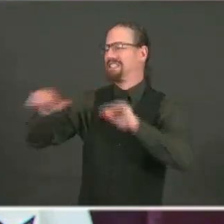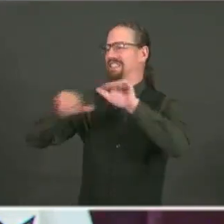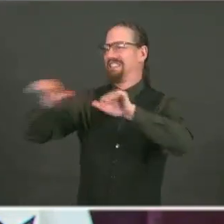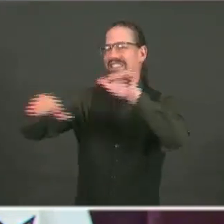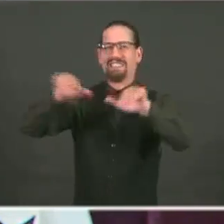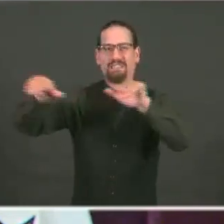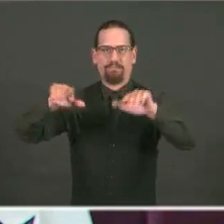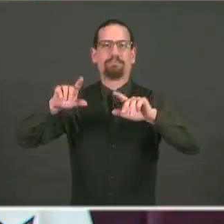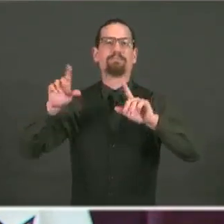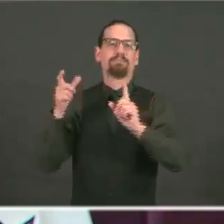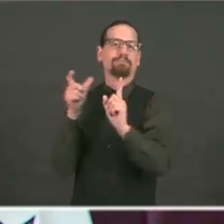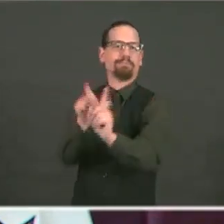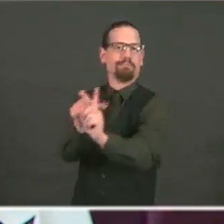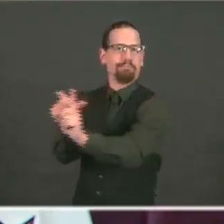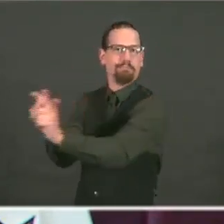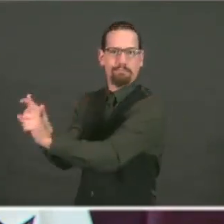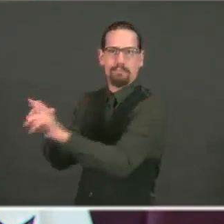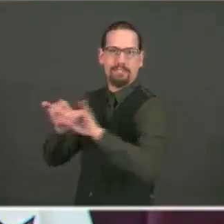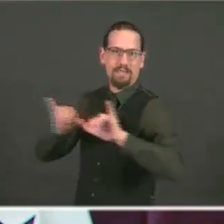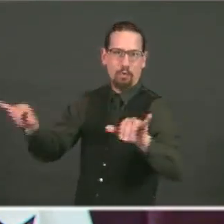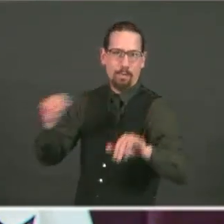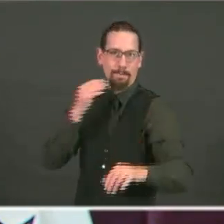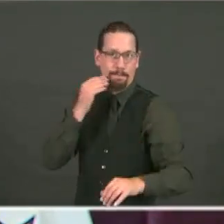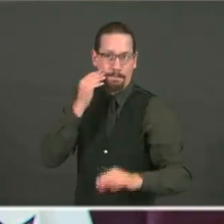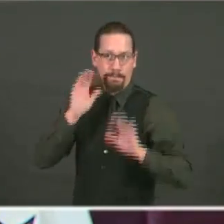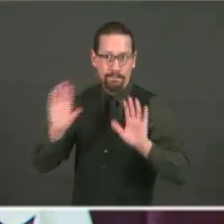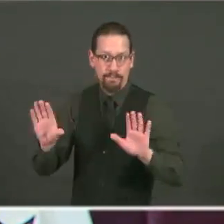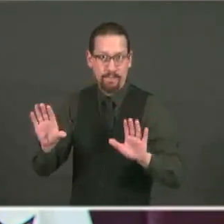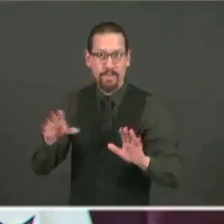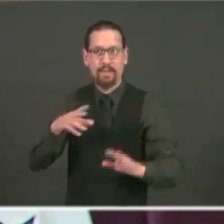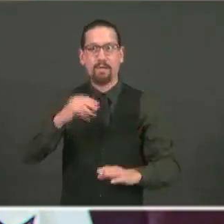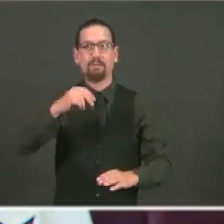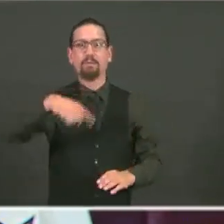QUARANTINED. WE ARE URGING THESE STUDENTS NOT